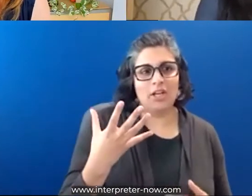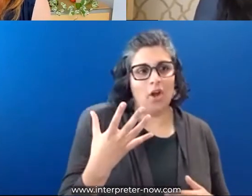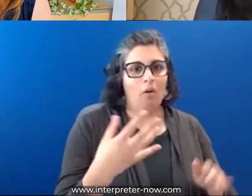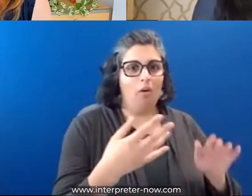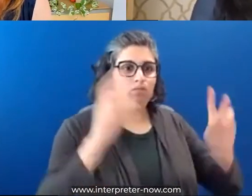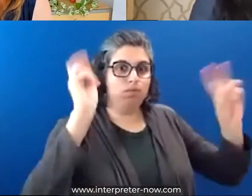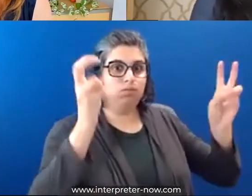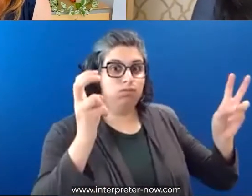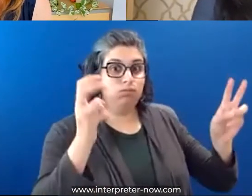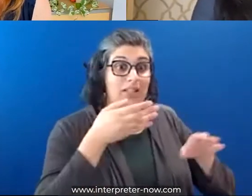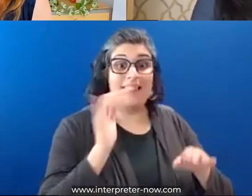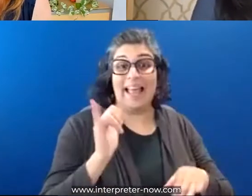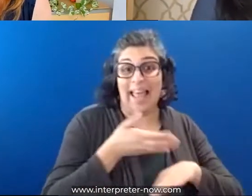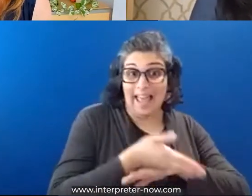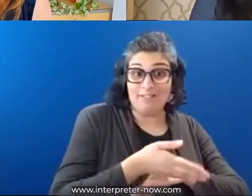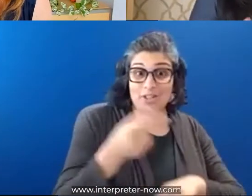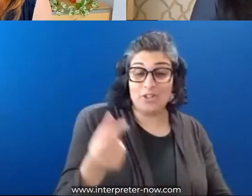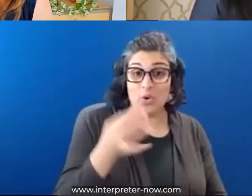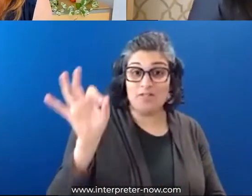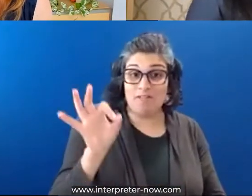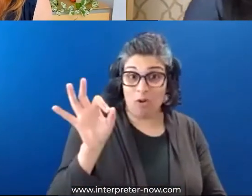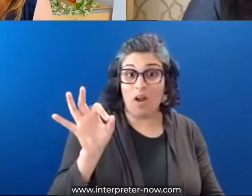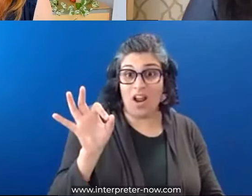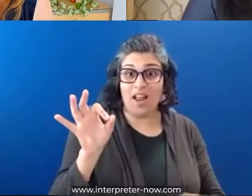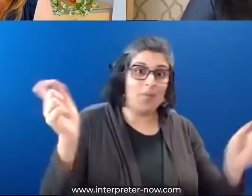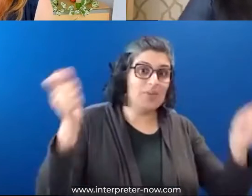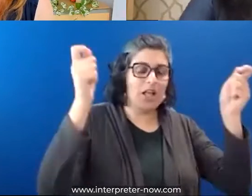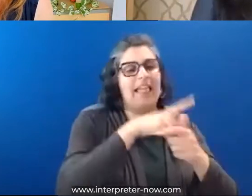Because they tried, they did. And then they were celebrated and then criticized.